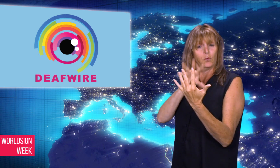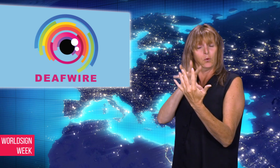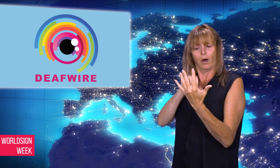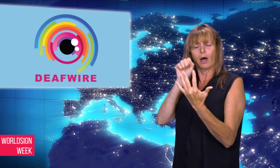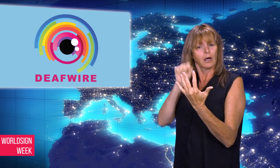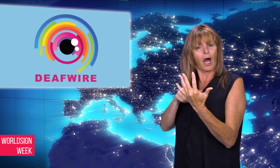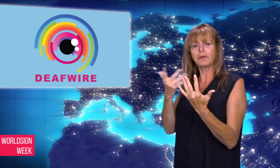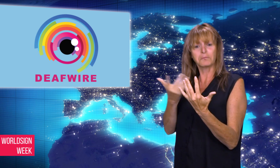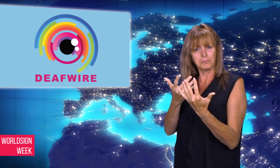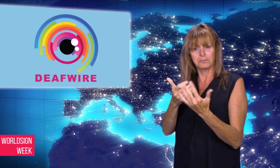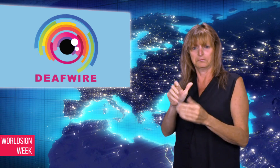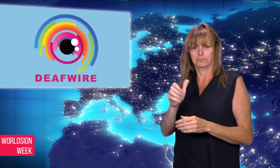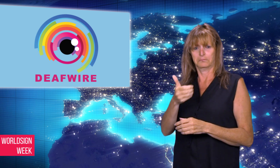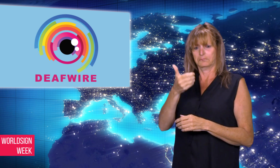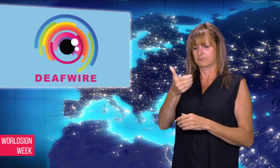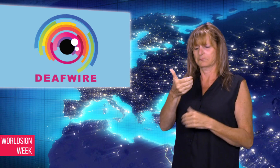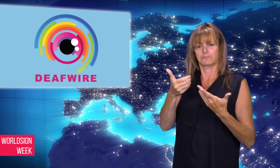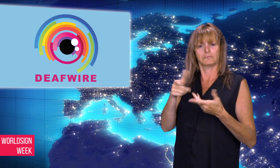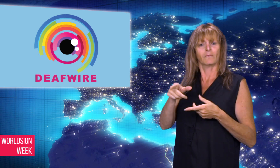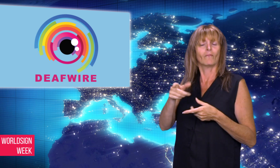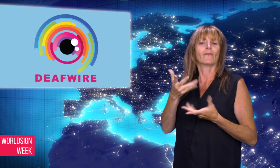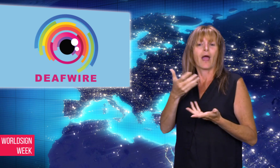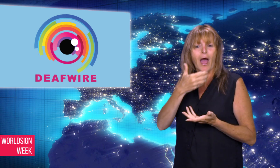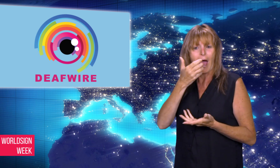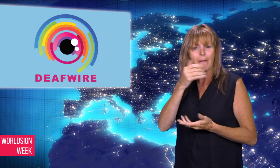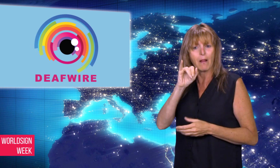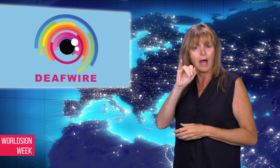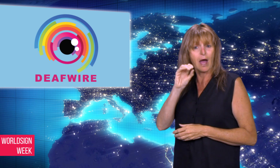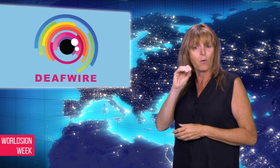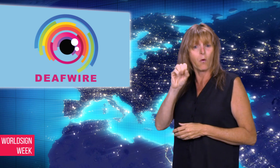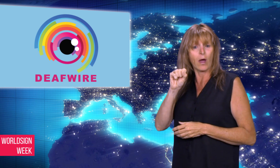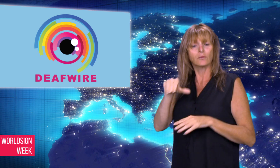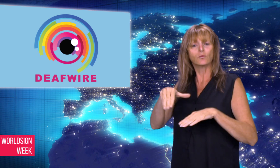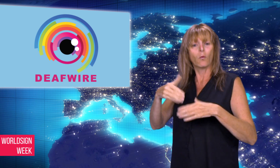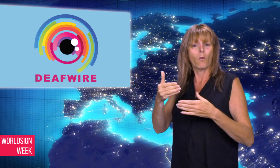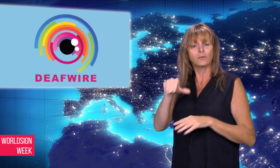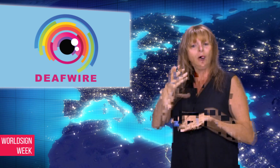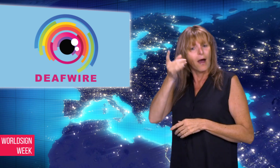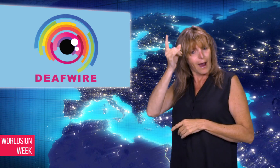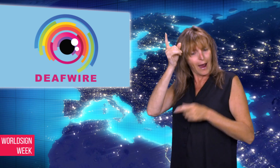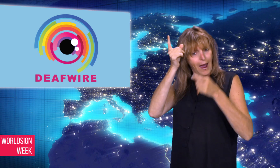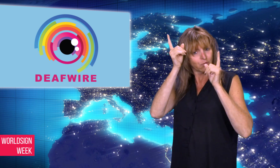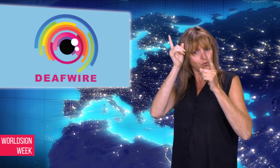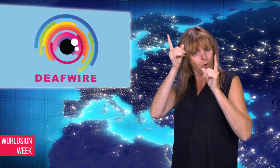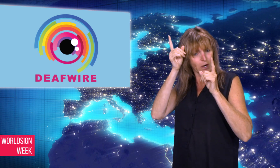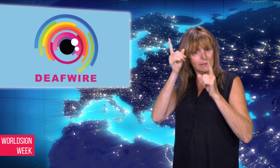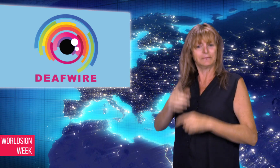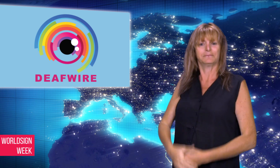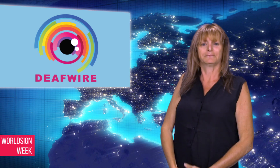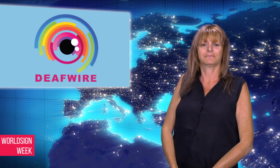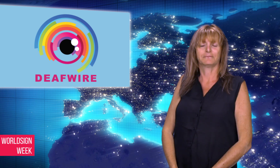had used different apps to record